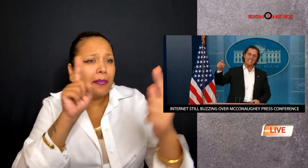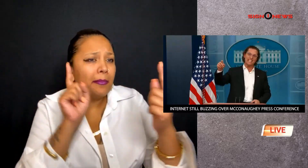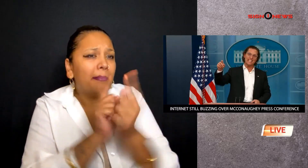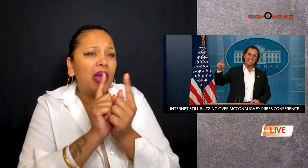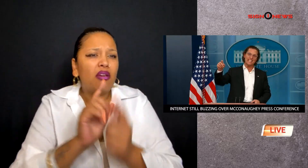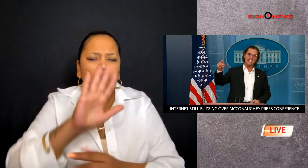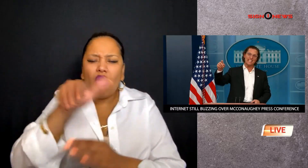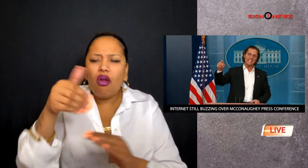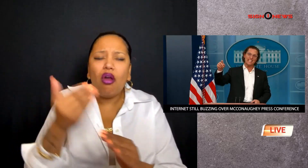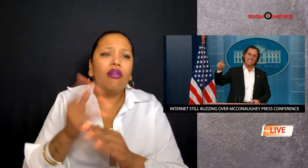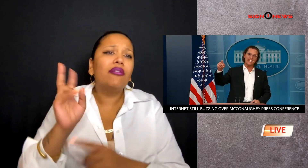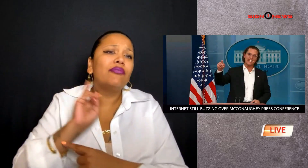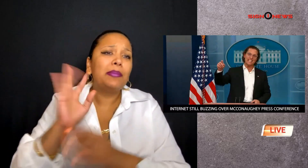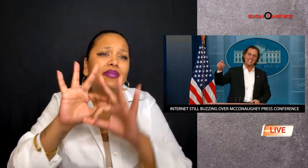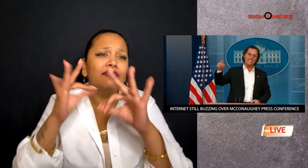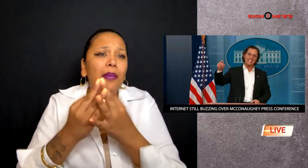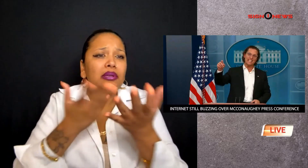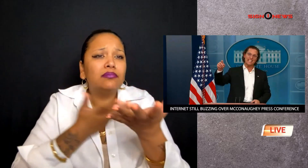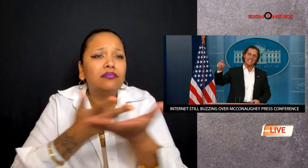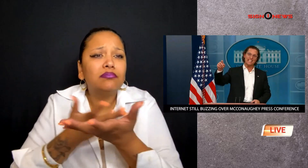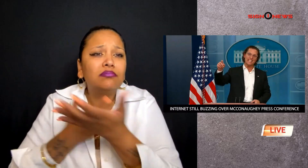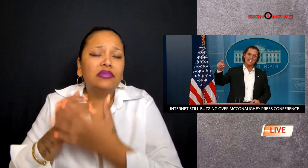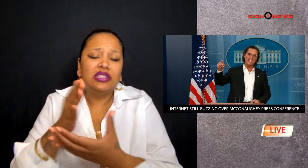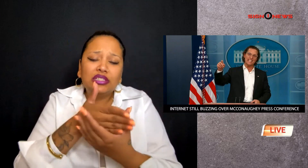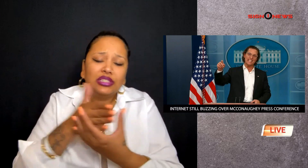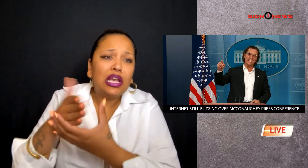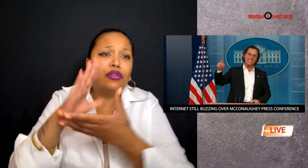he and his wife Camilla met with all of the victims